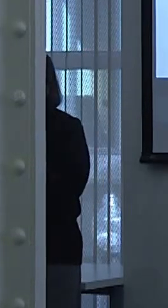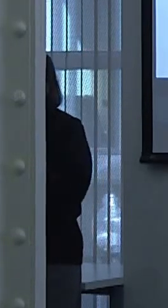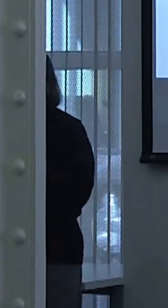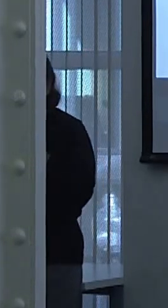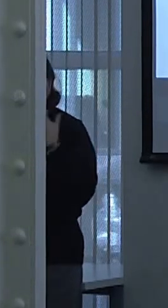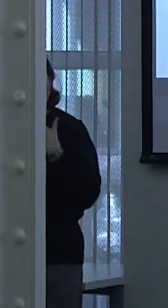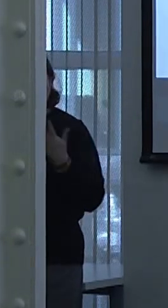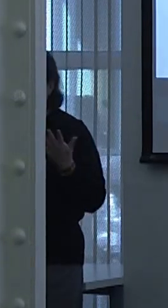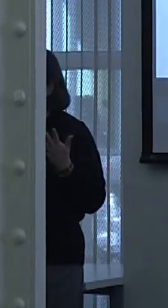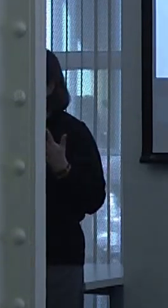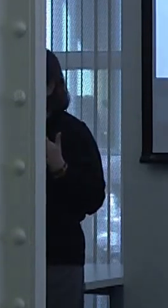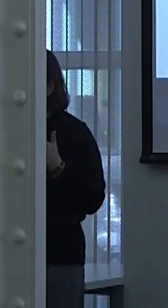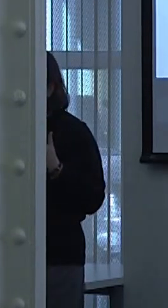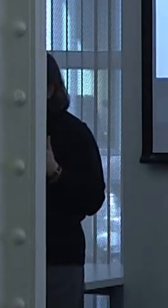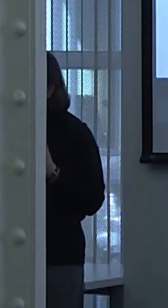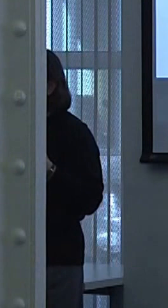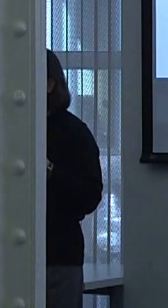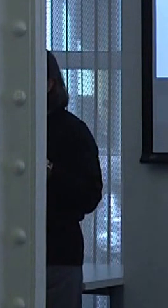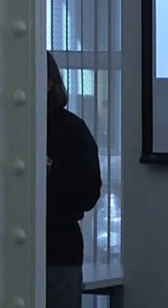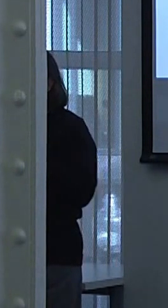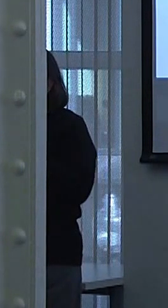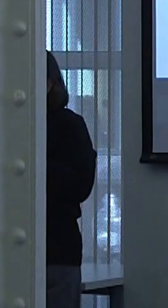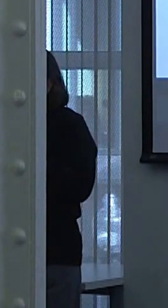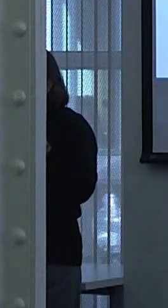I was on disability and had student loans